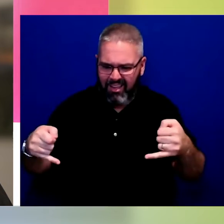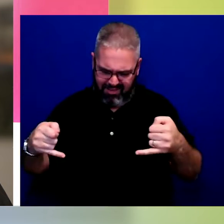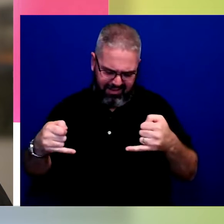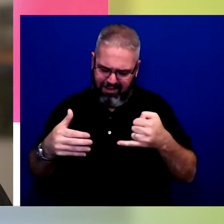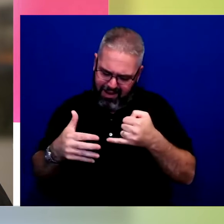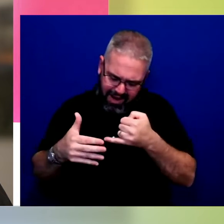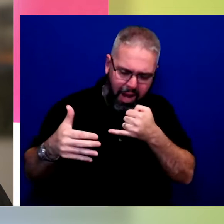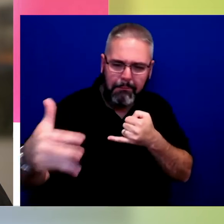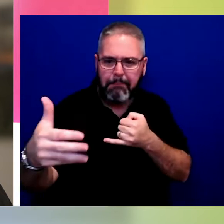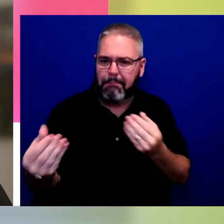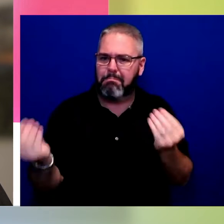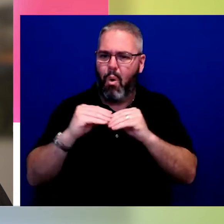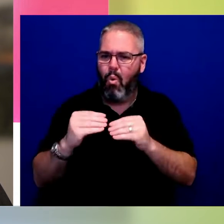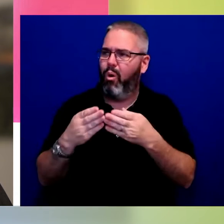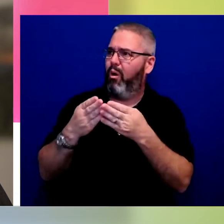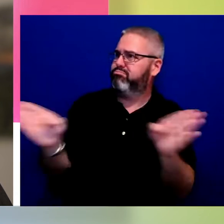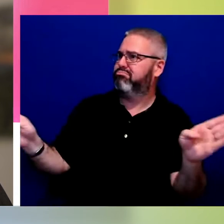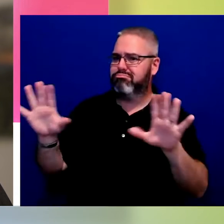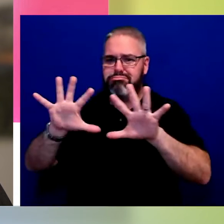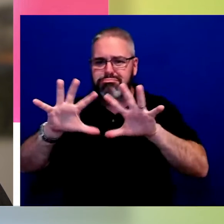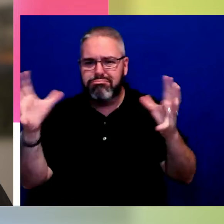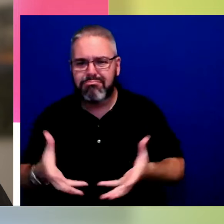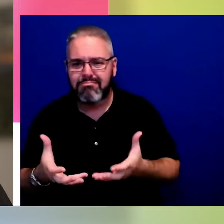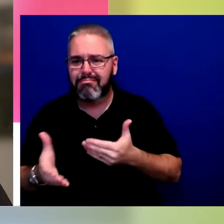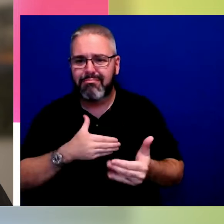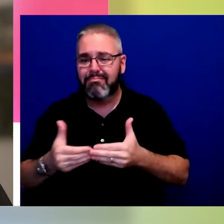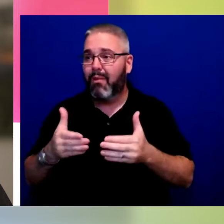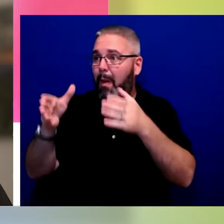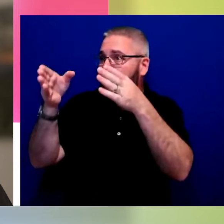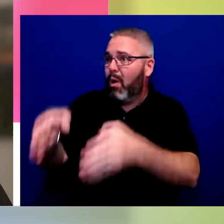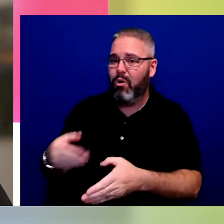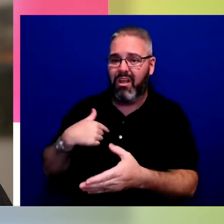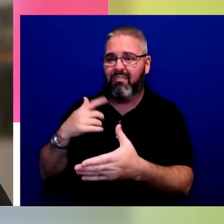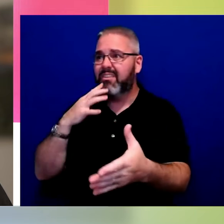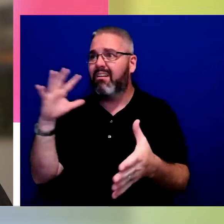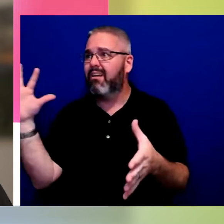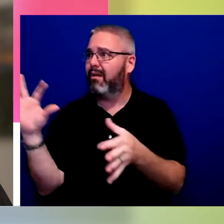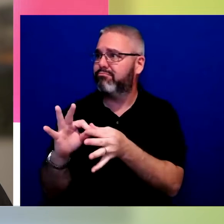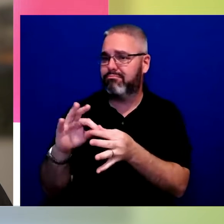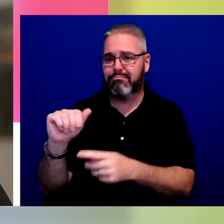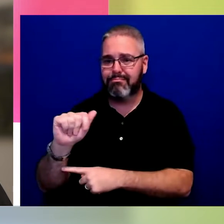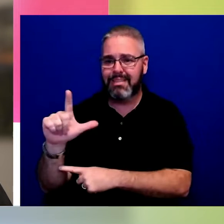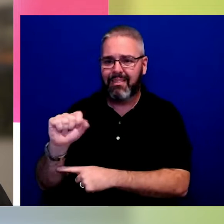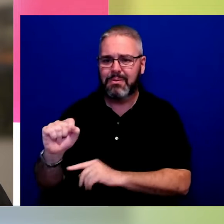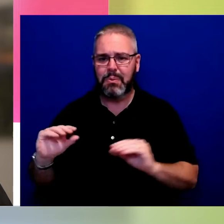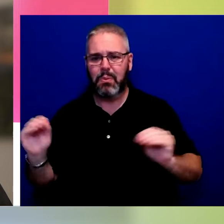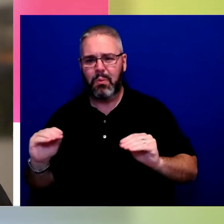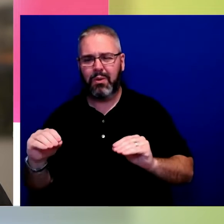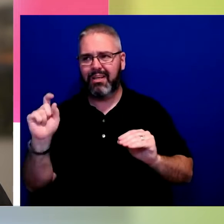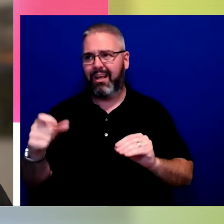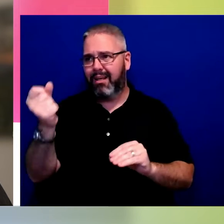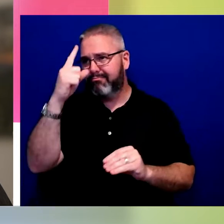so even people who have no connection to ALS can identify with the concept.